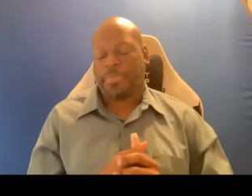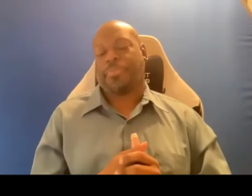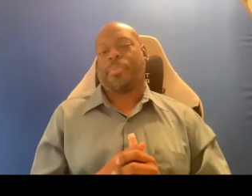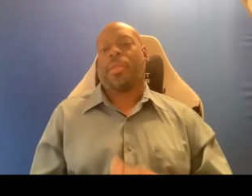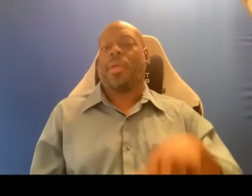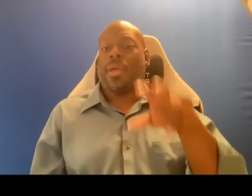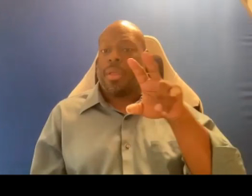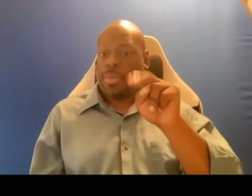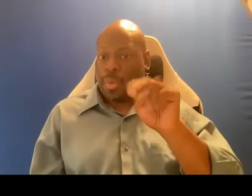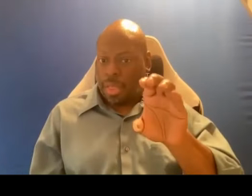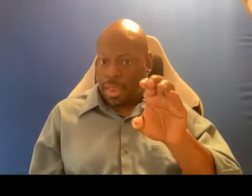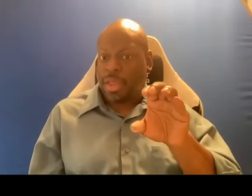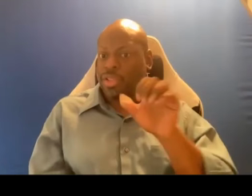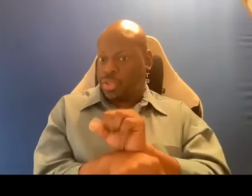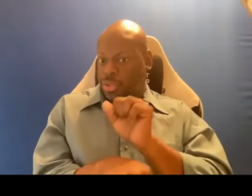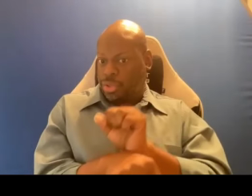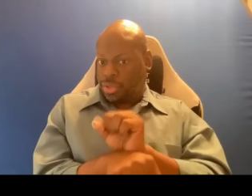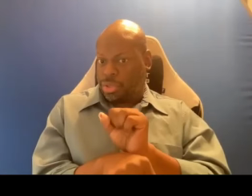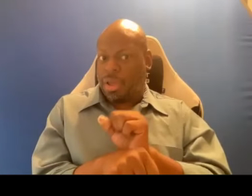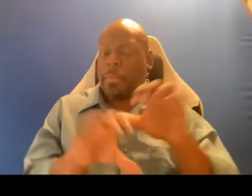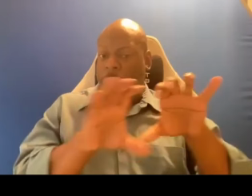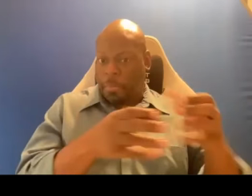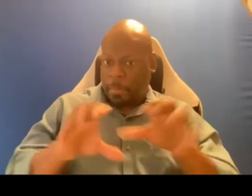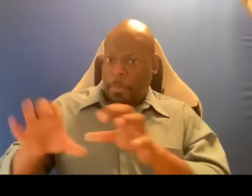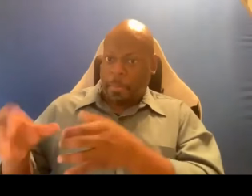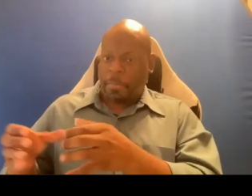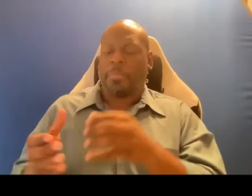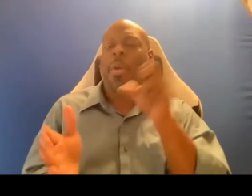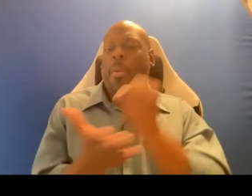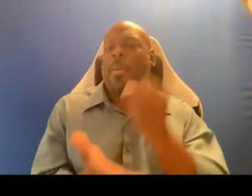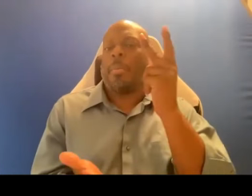Interveners that support school districts to develop job descriptions for these positions.